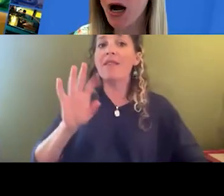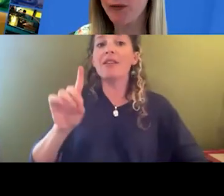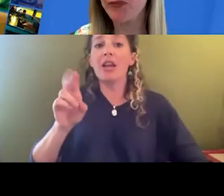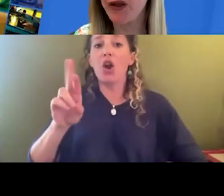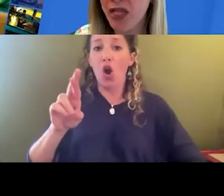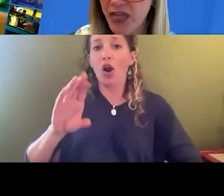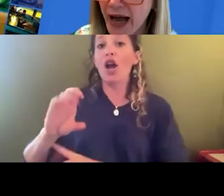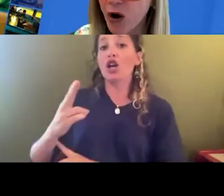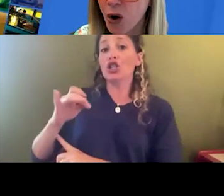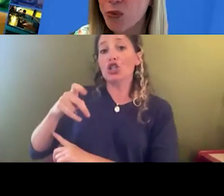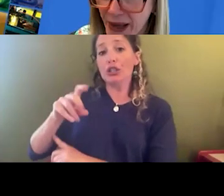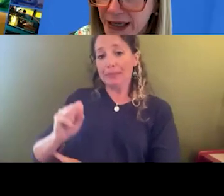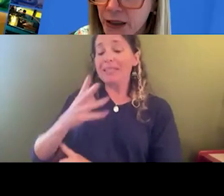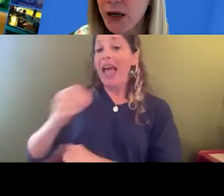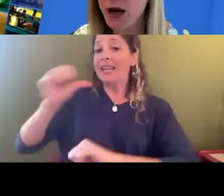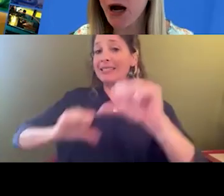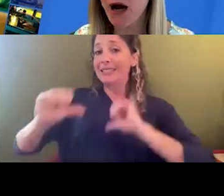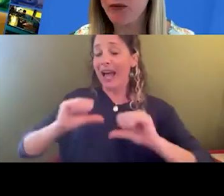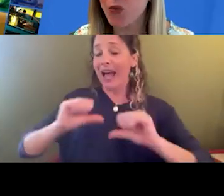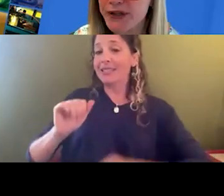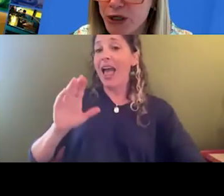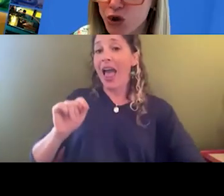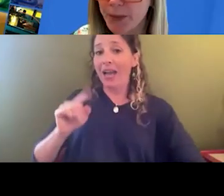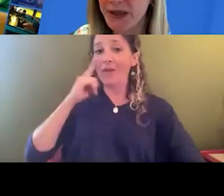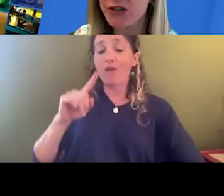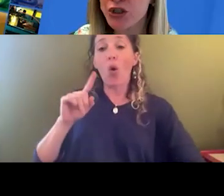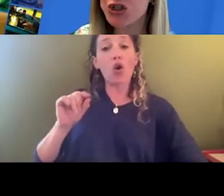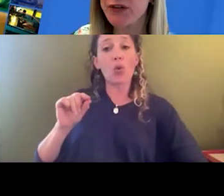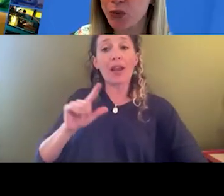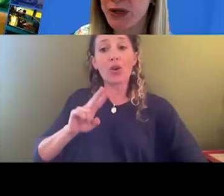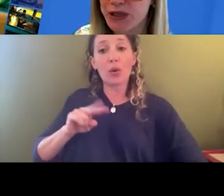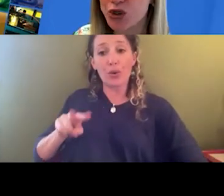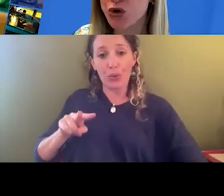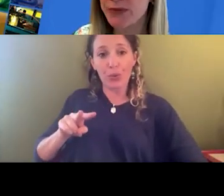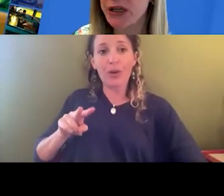That already was a term and condition in the research terms and